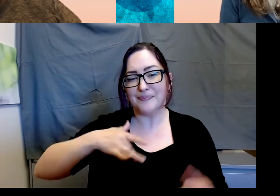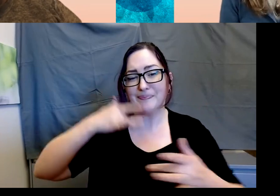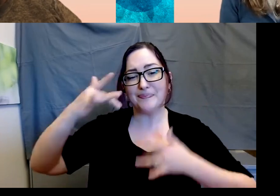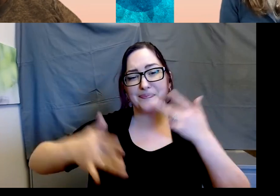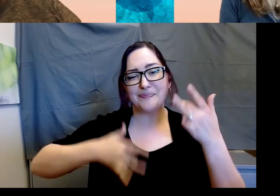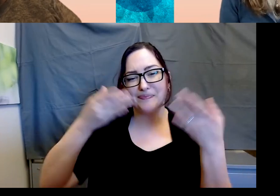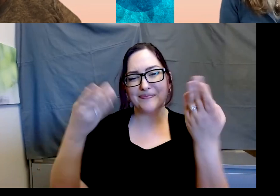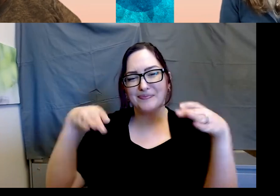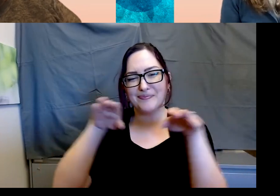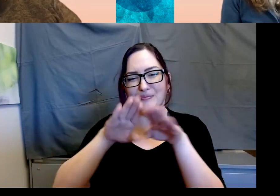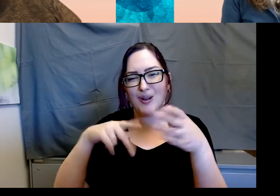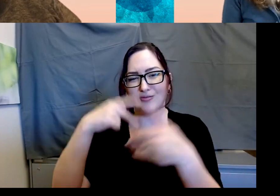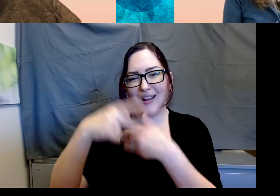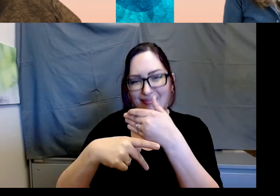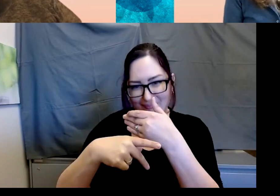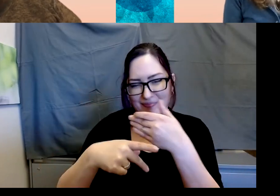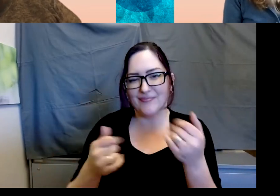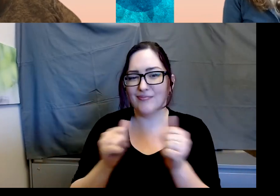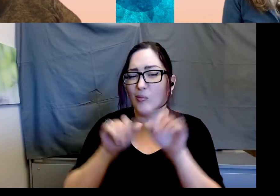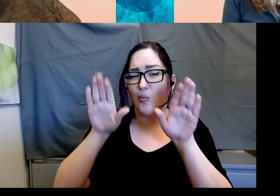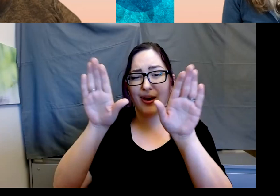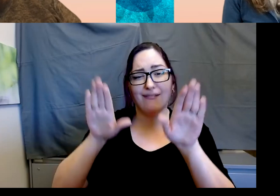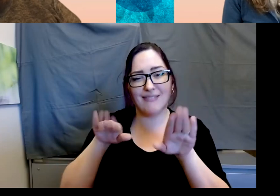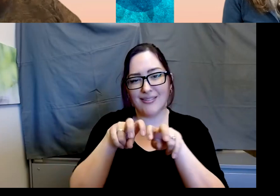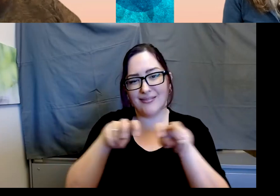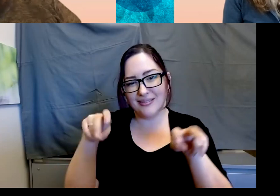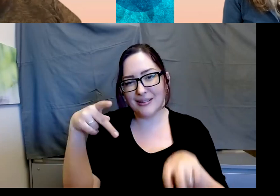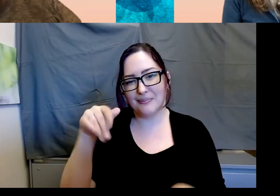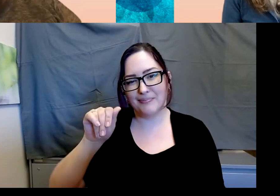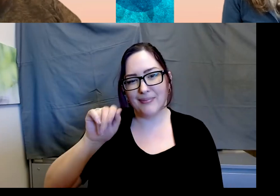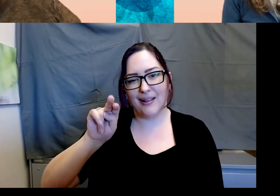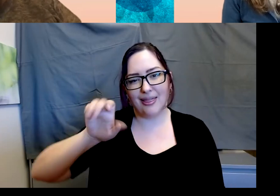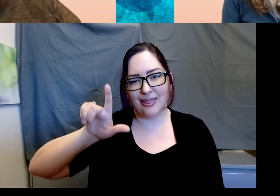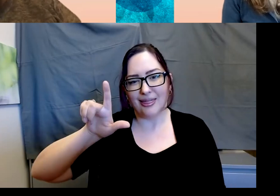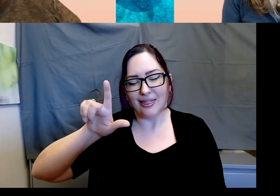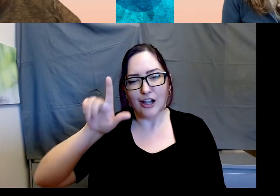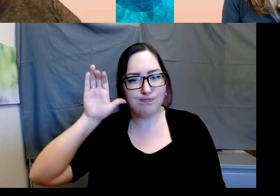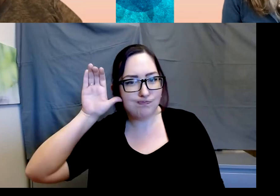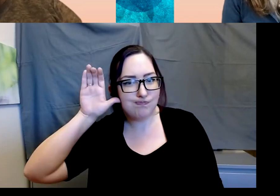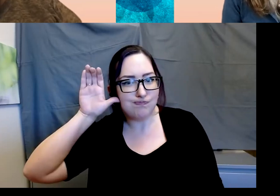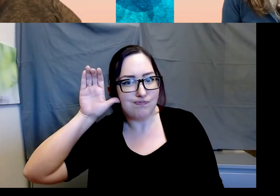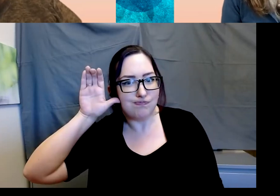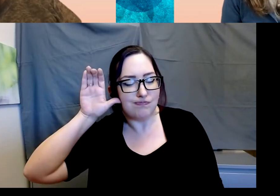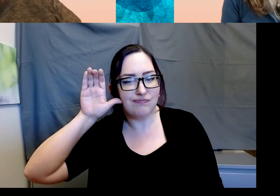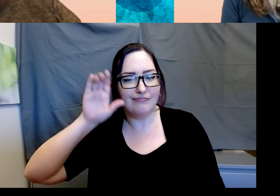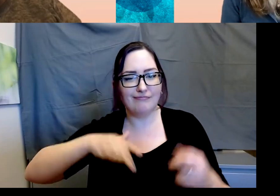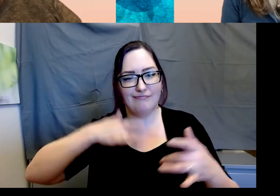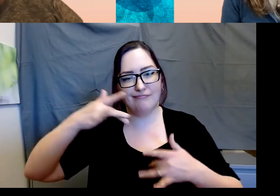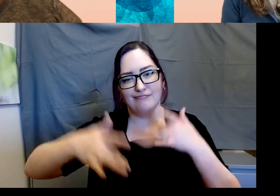this semester with this excellent panel and to really hear some really thought-provoking ideas, and hopefully, to hear from some of you